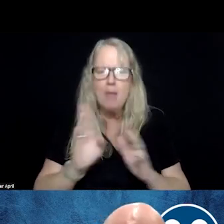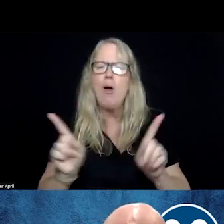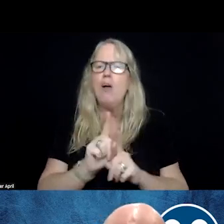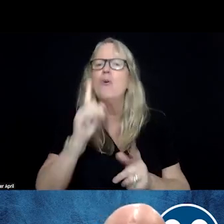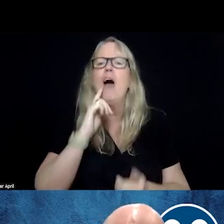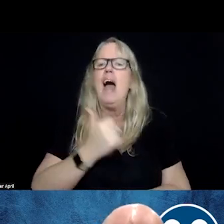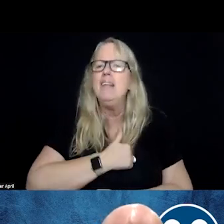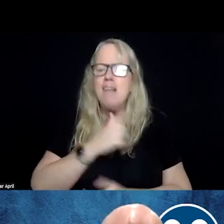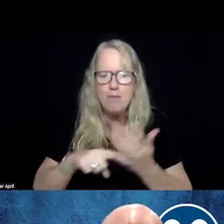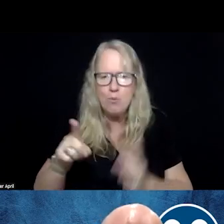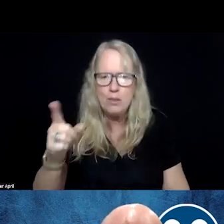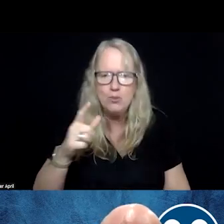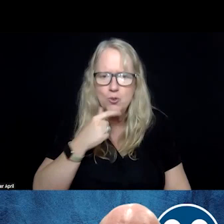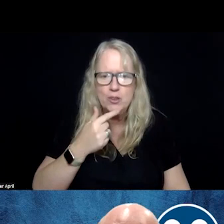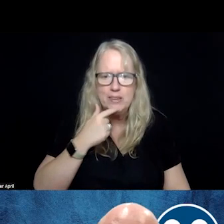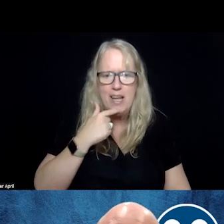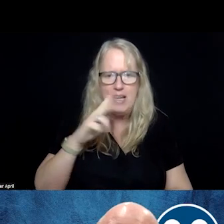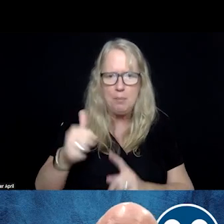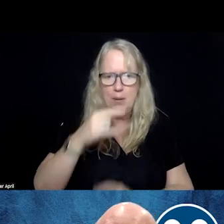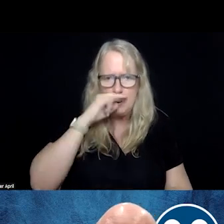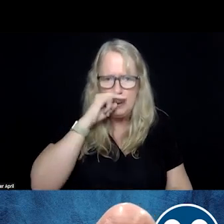WHAT YOU SAID ABOUT THINKING ABOUT KIDS AS KIDS AND NOT ADULTS